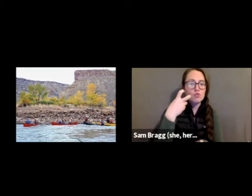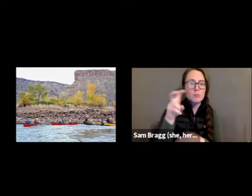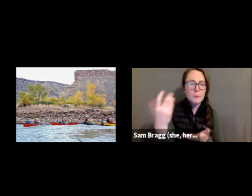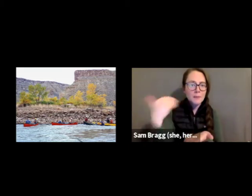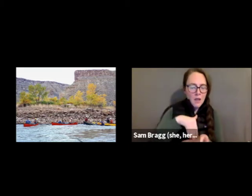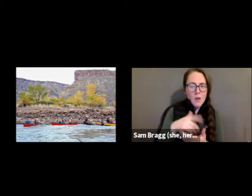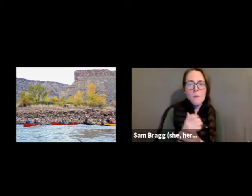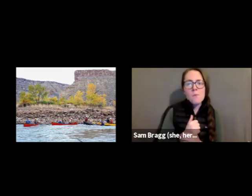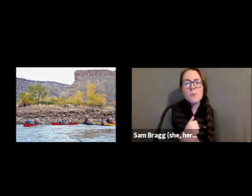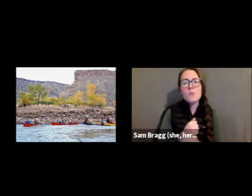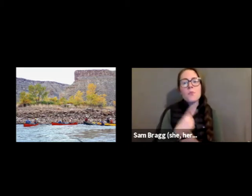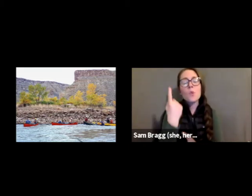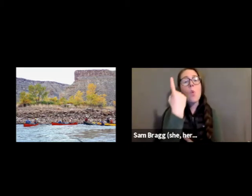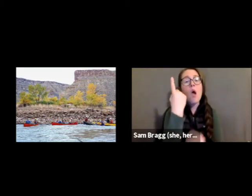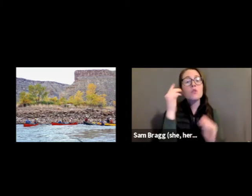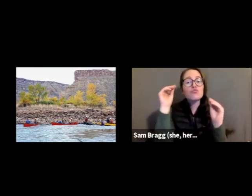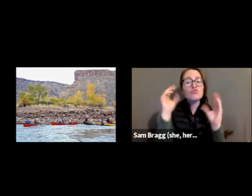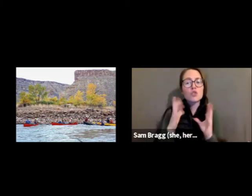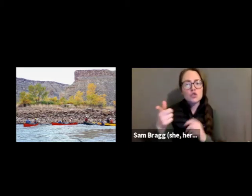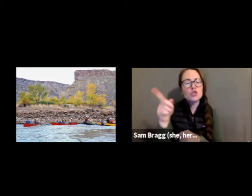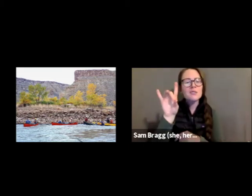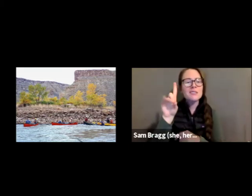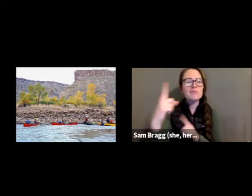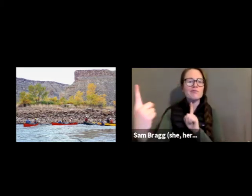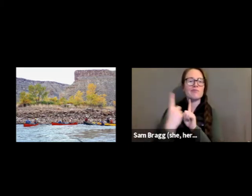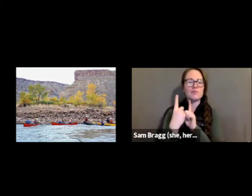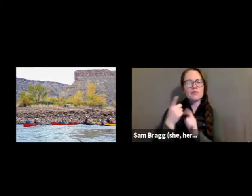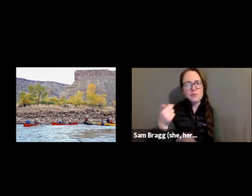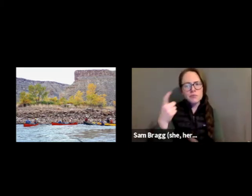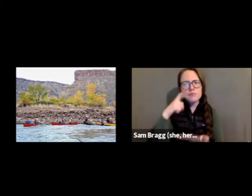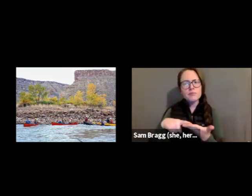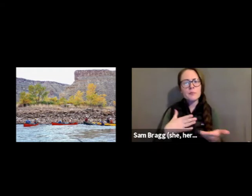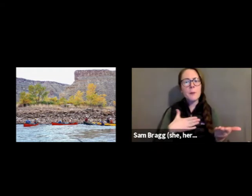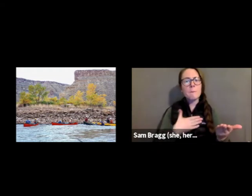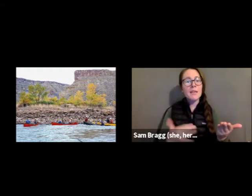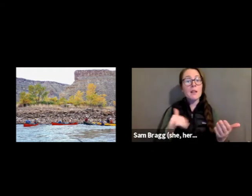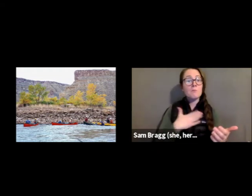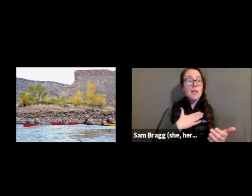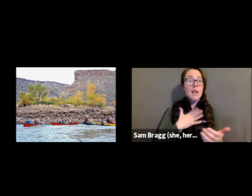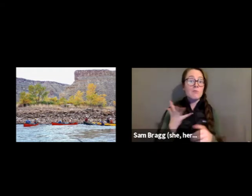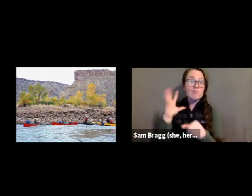So back to the canoeing trip again one instructor approached me after the experience.